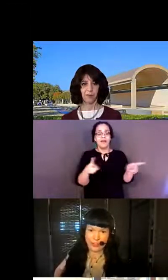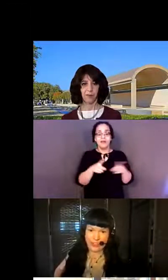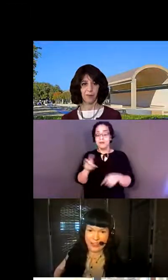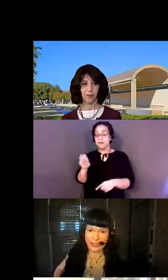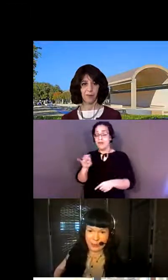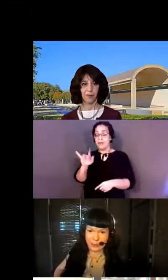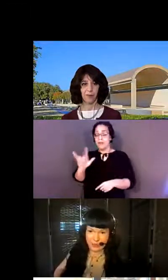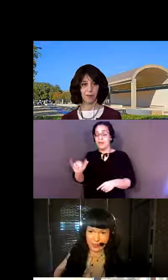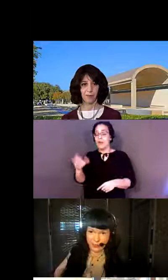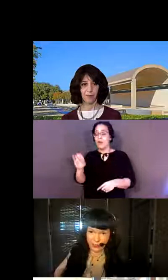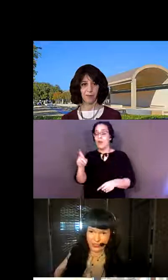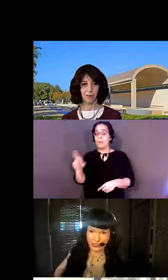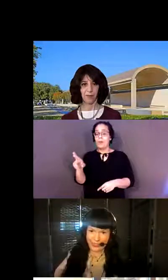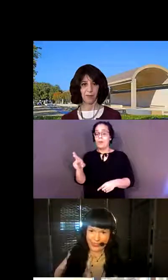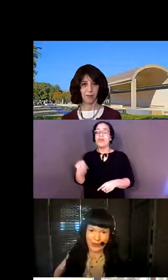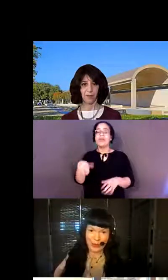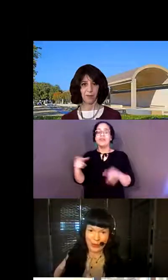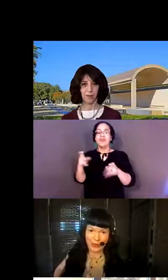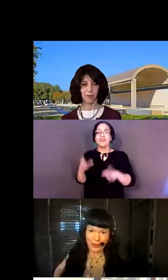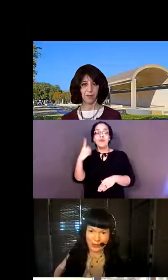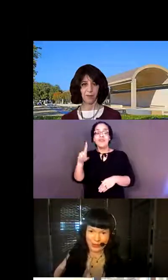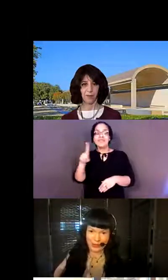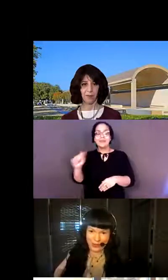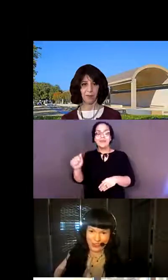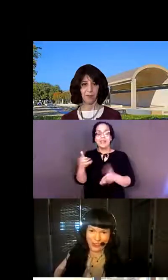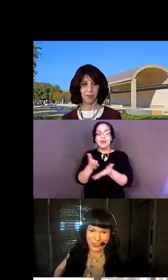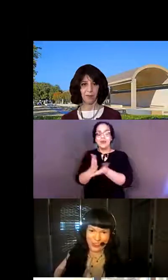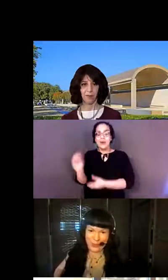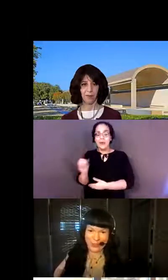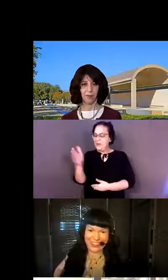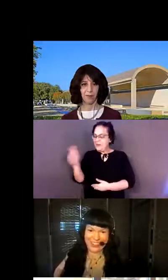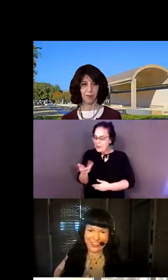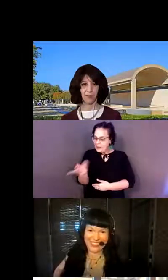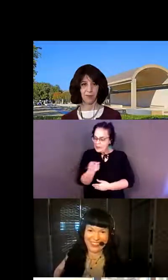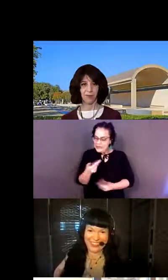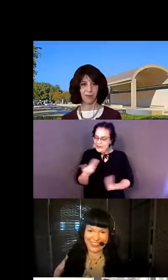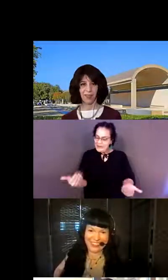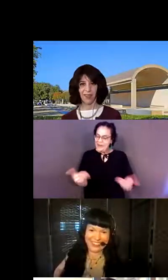of Disability Rights Oregon. Welcome you two! I'll let you take it